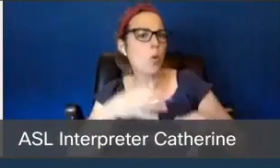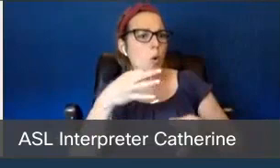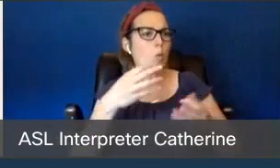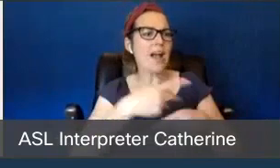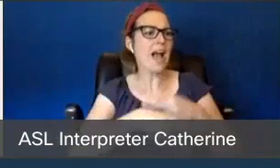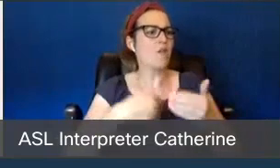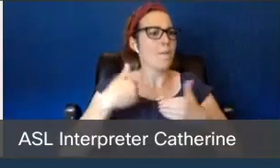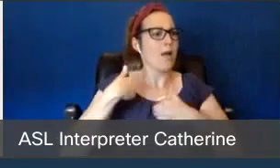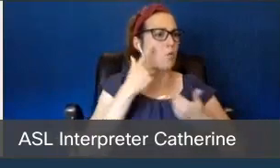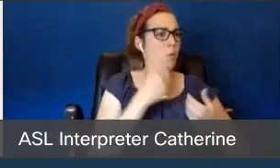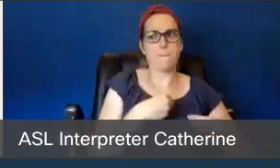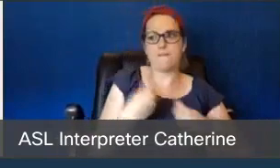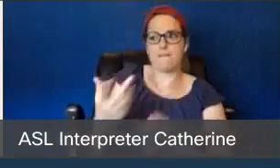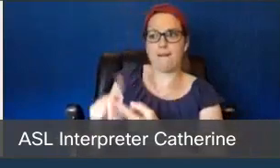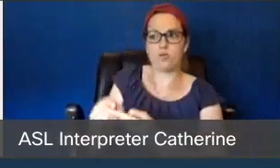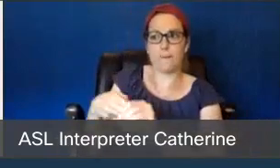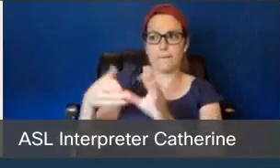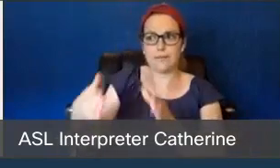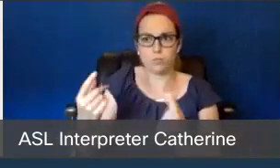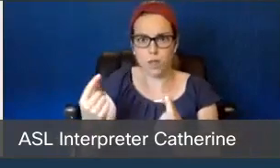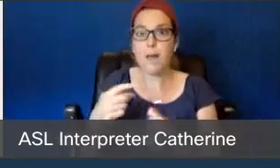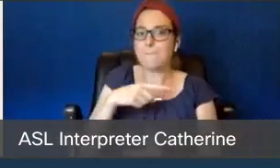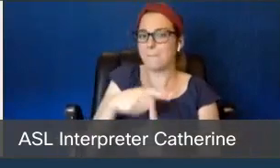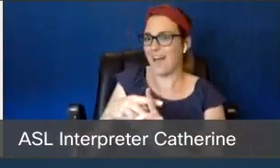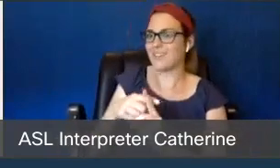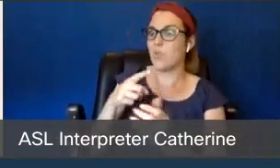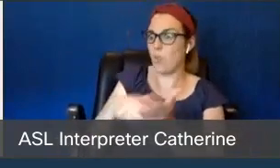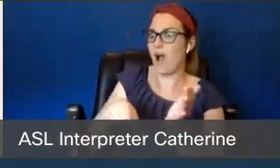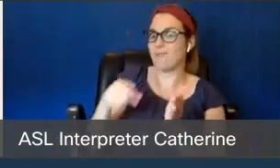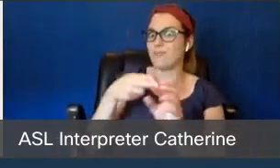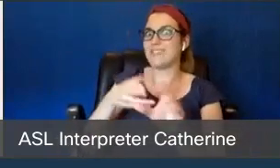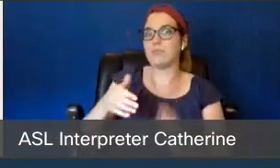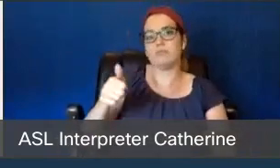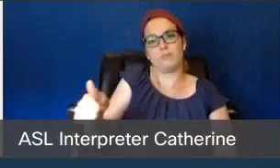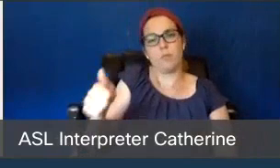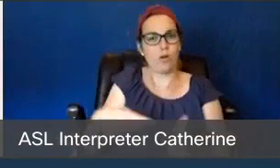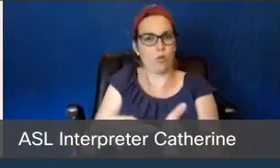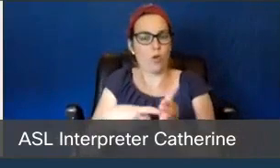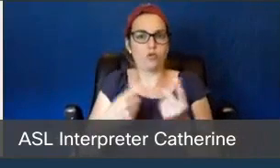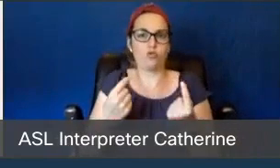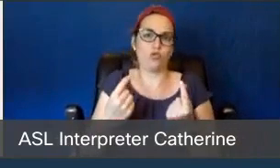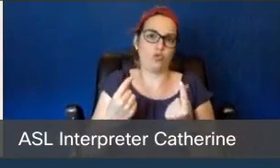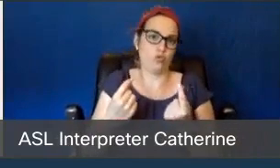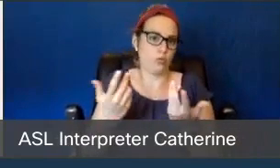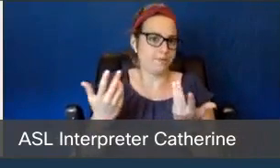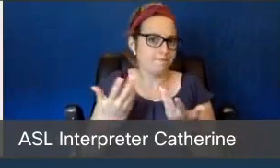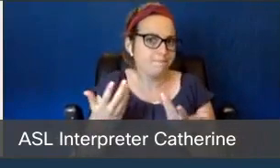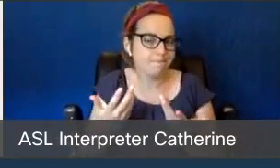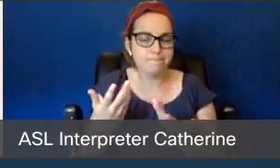what they are required to do themselves as part of this agreement in order to receive